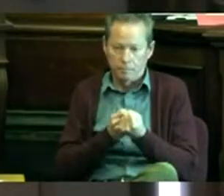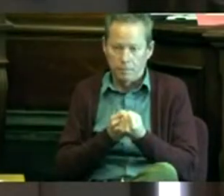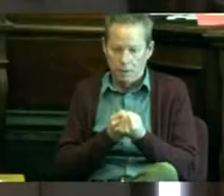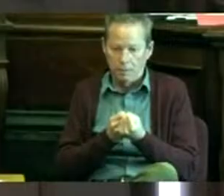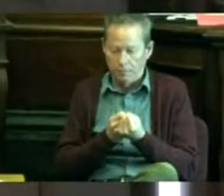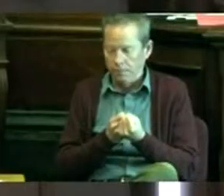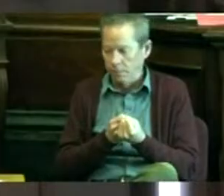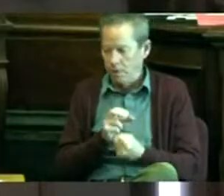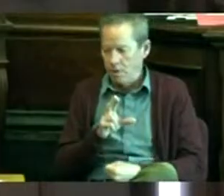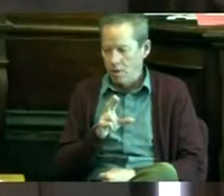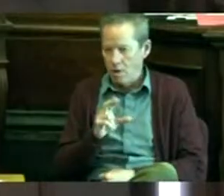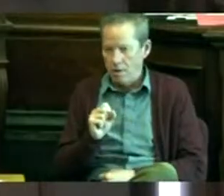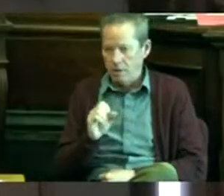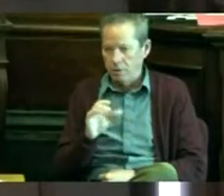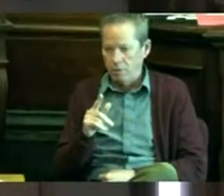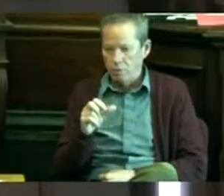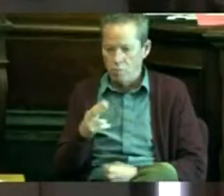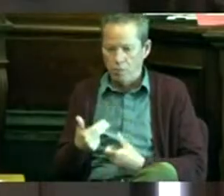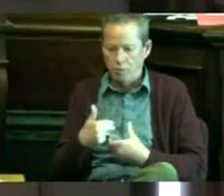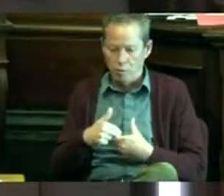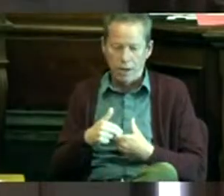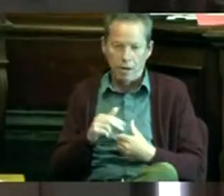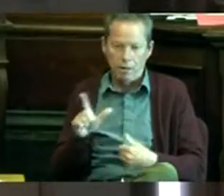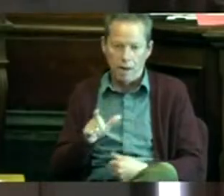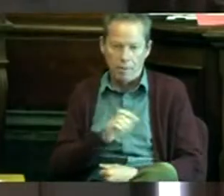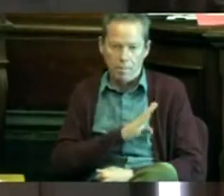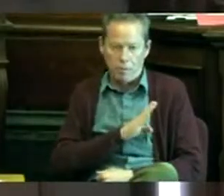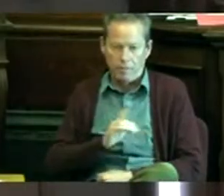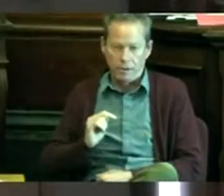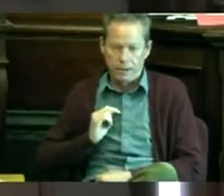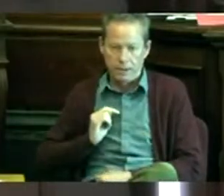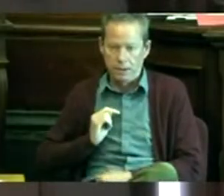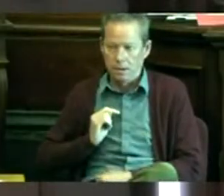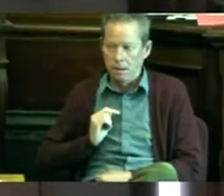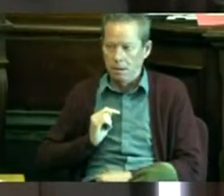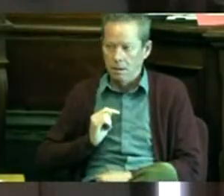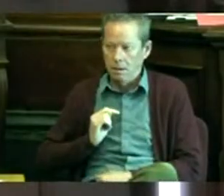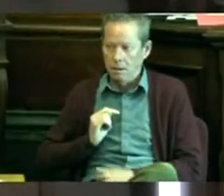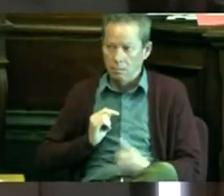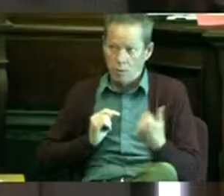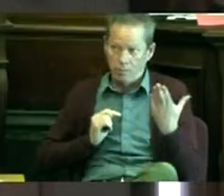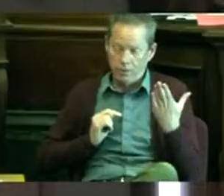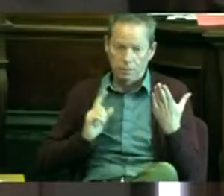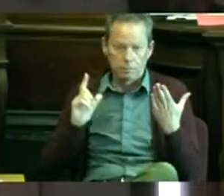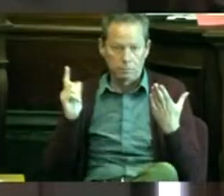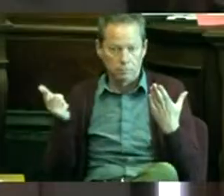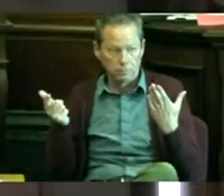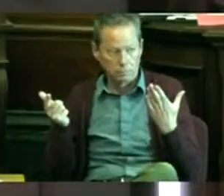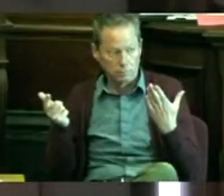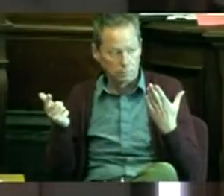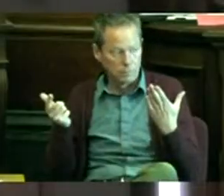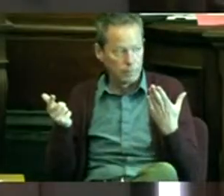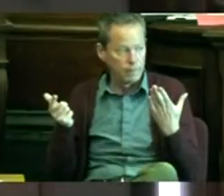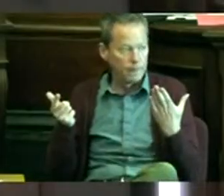and the vote. And I'm in support of Marcus Cooper joining the